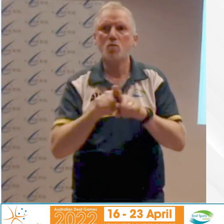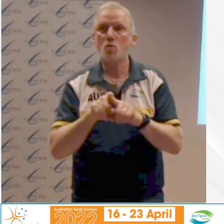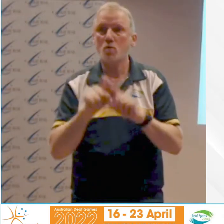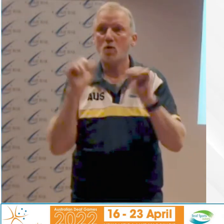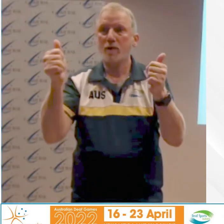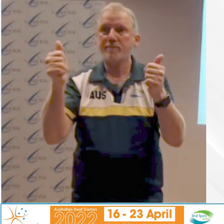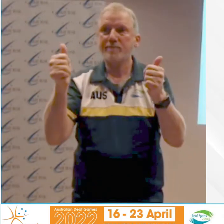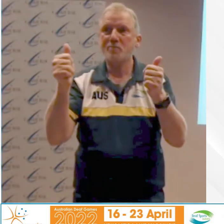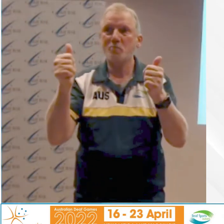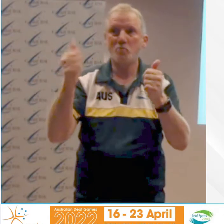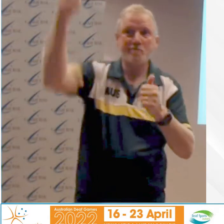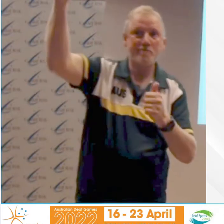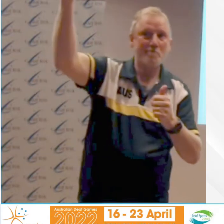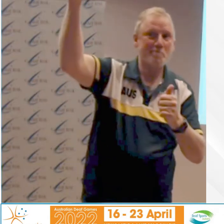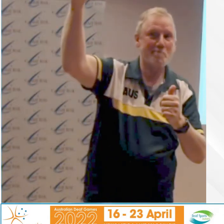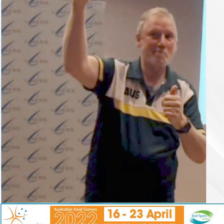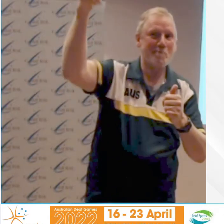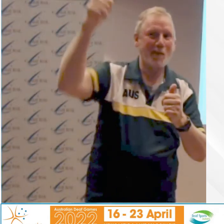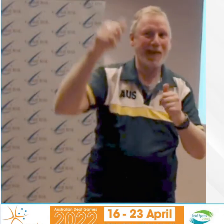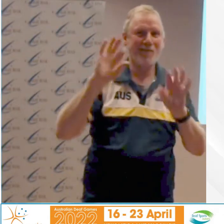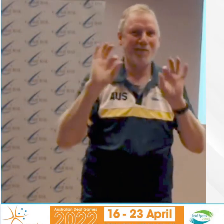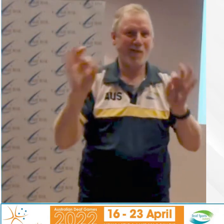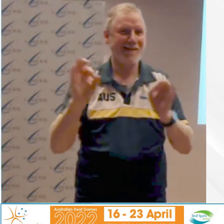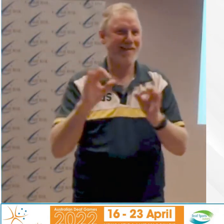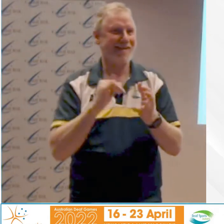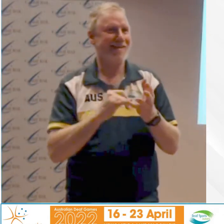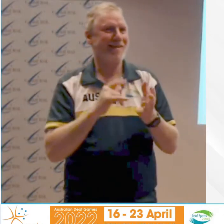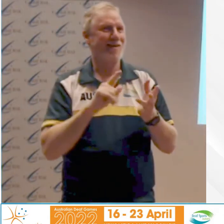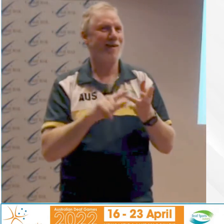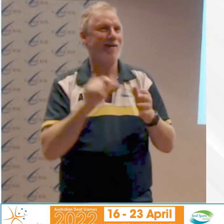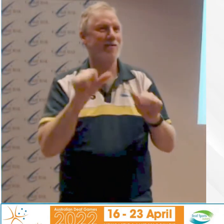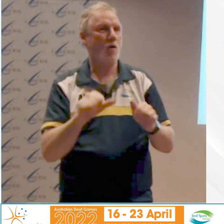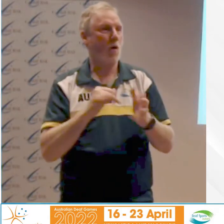uh and they may have also do some interpreting here at the front as well so i hope that